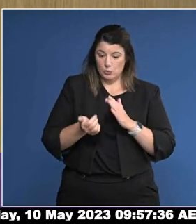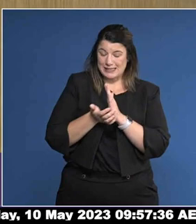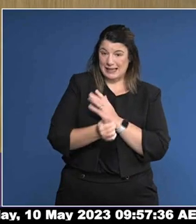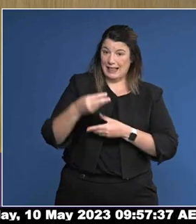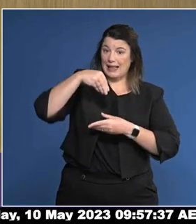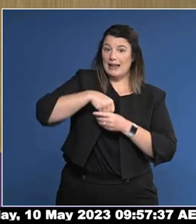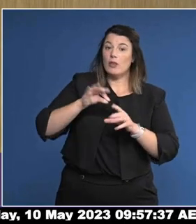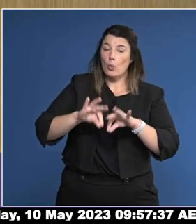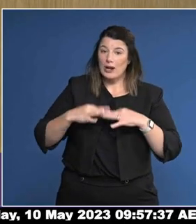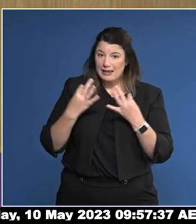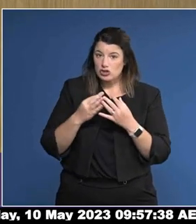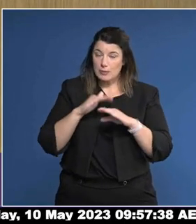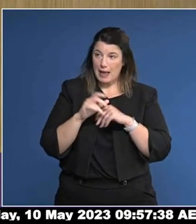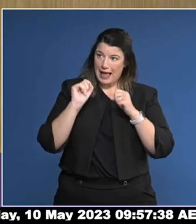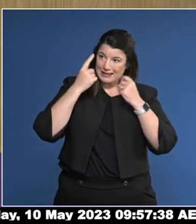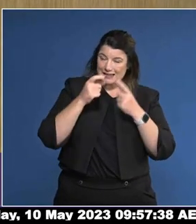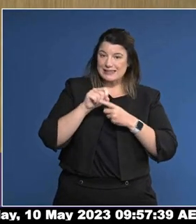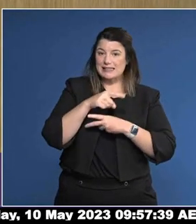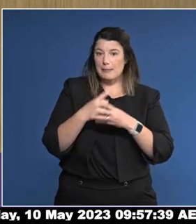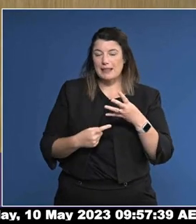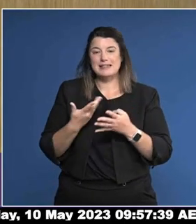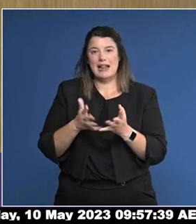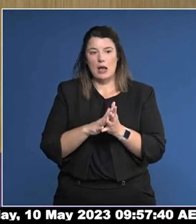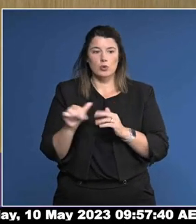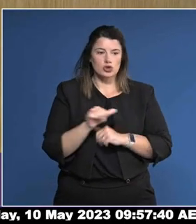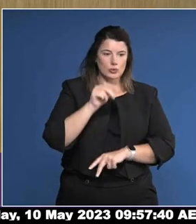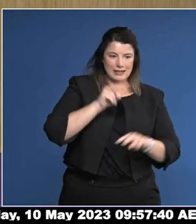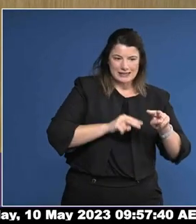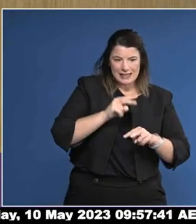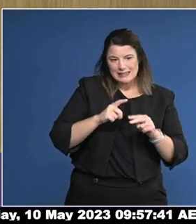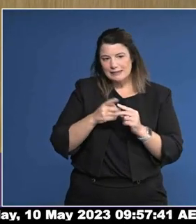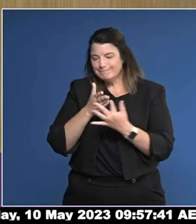understanding of disability and how we should assess and intervene and it was